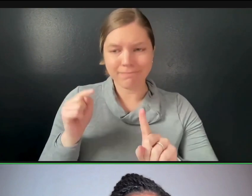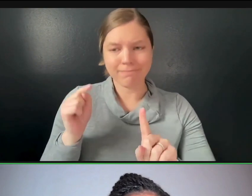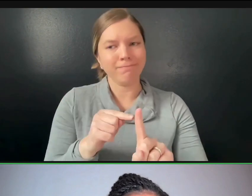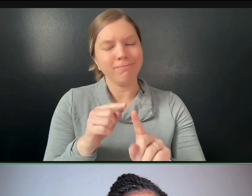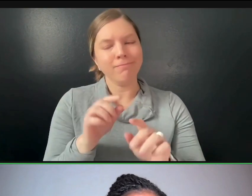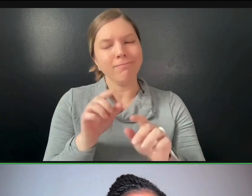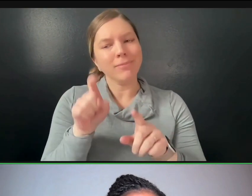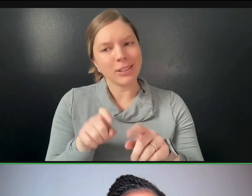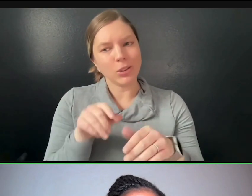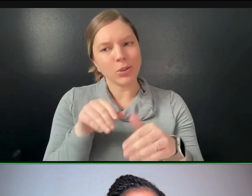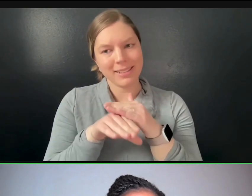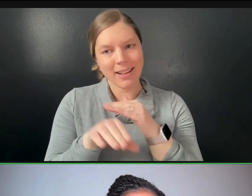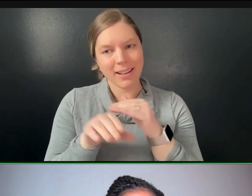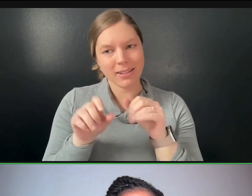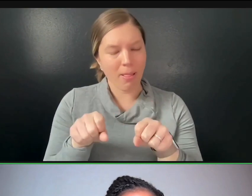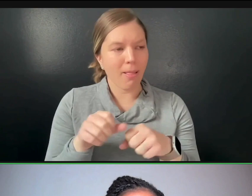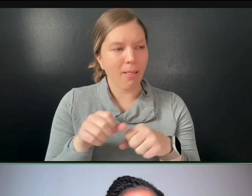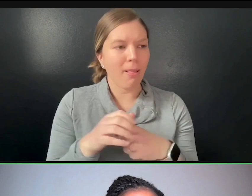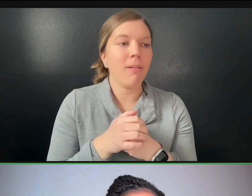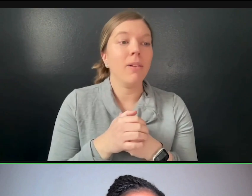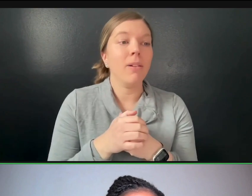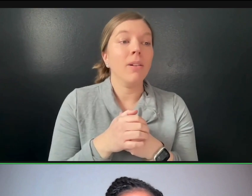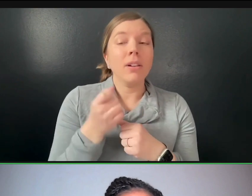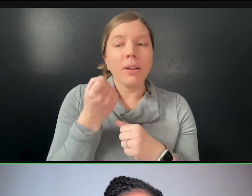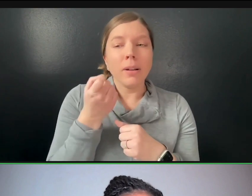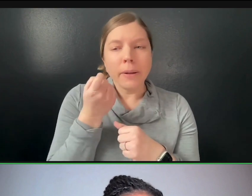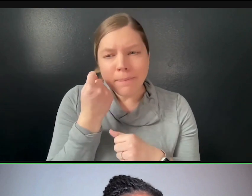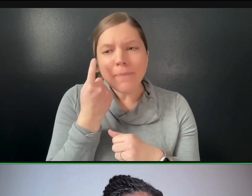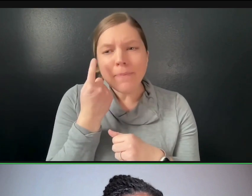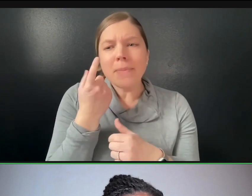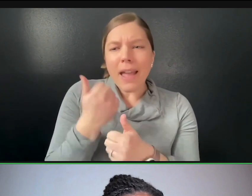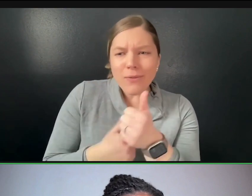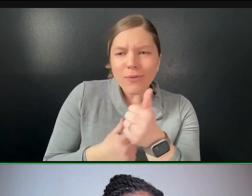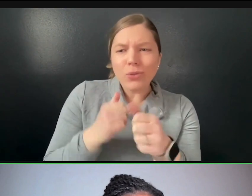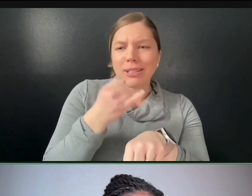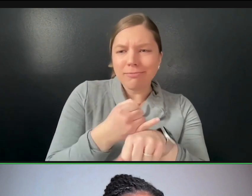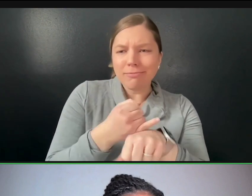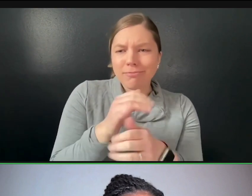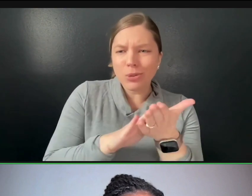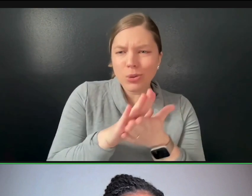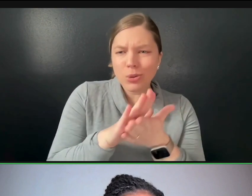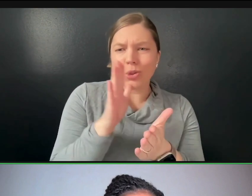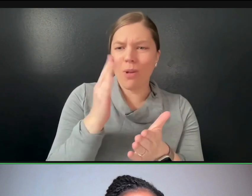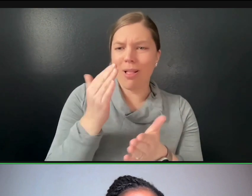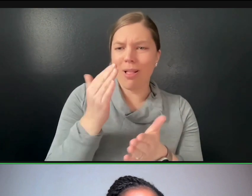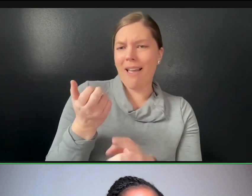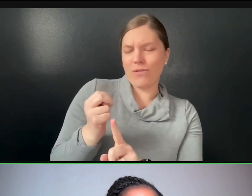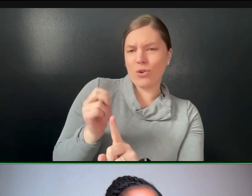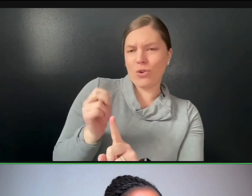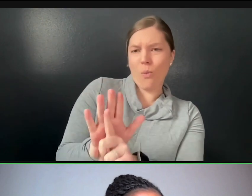does require institutions to ensure that public events are fully accessible.